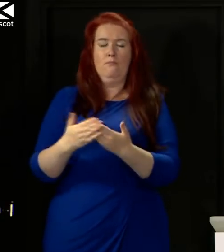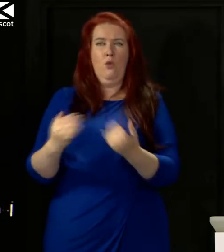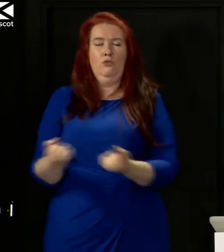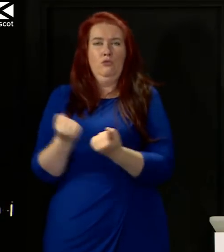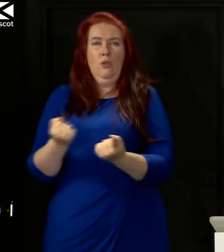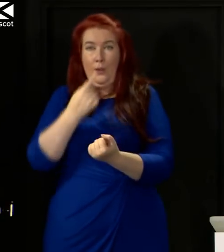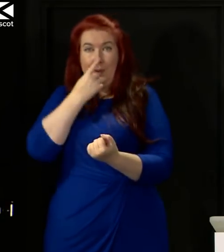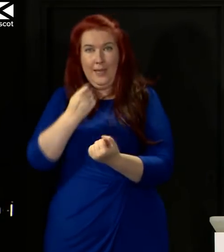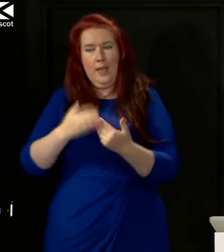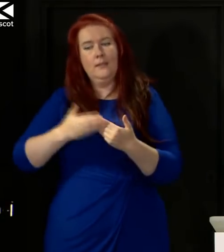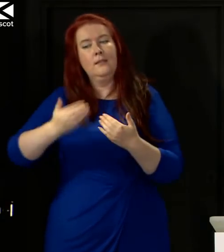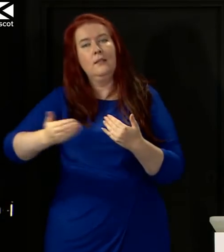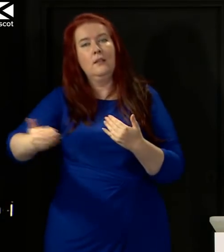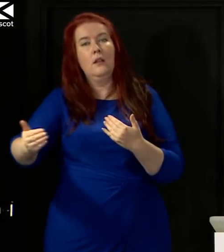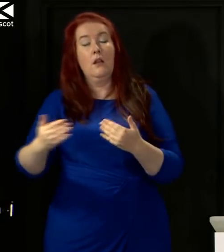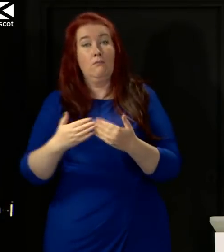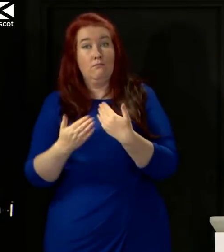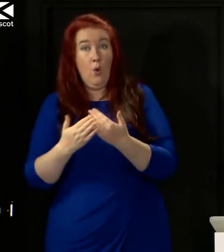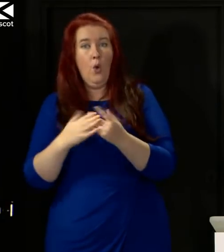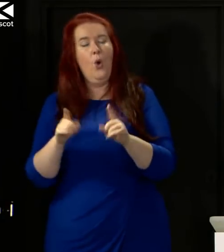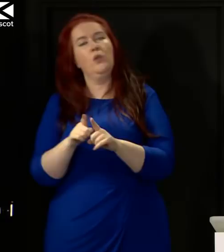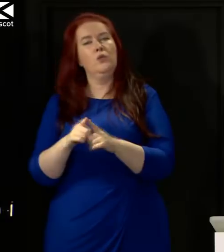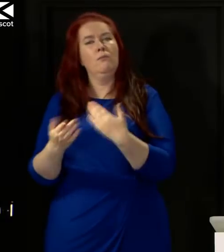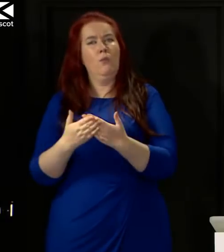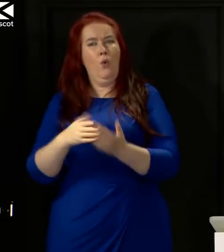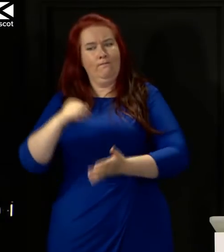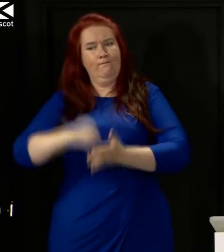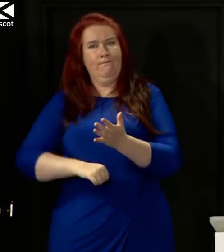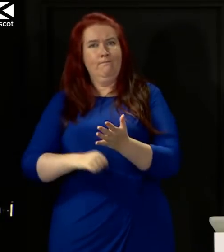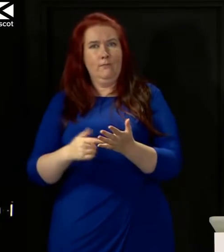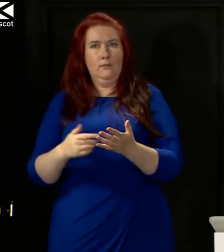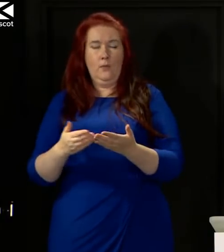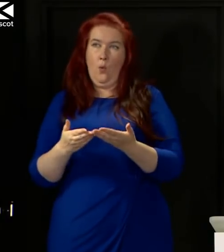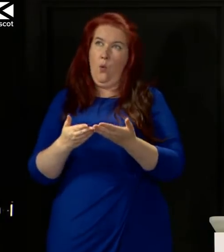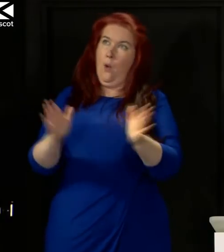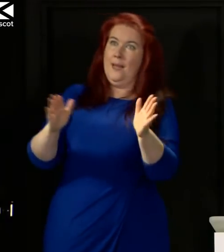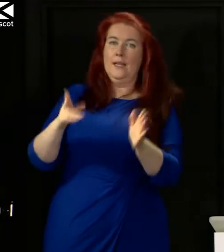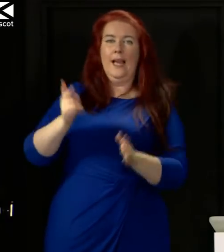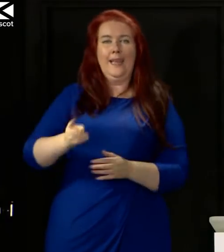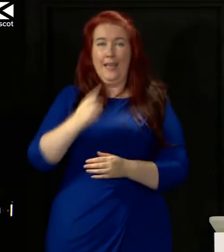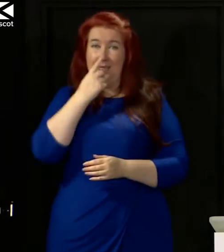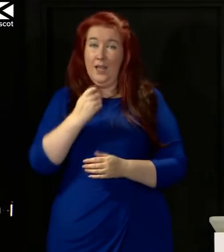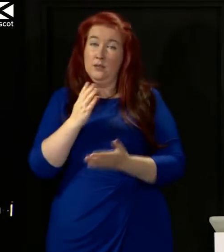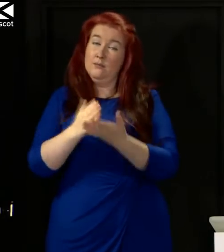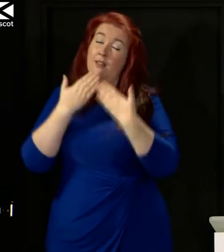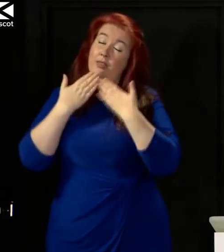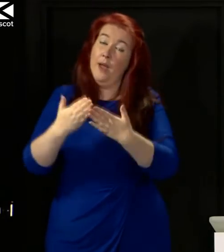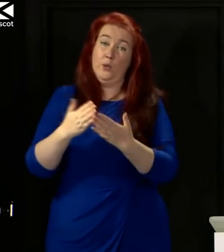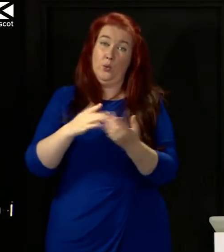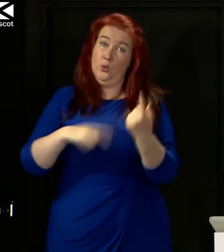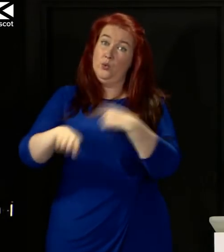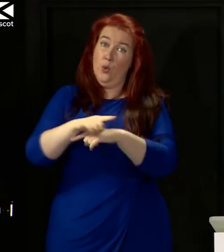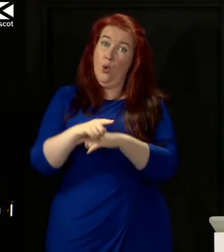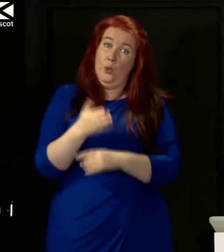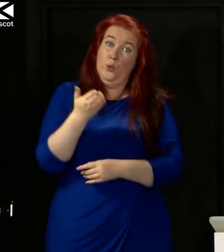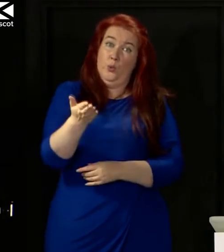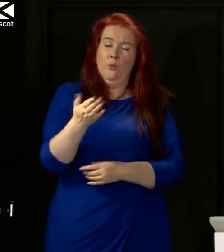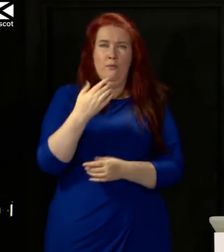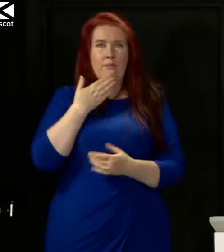both further and also firmer steps out of lockdown. So my thanks, once again, to all of you for doing all of the right things.